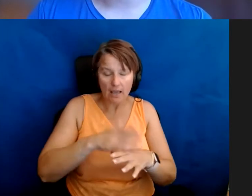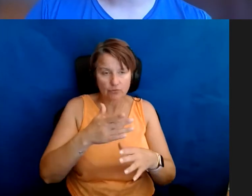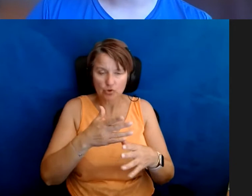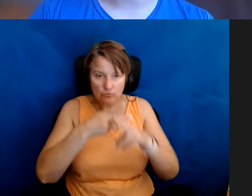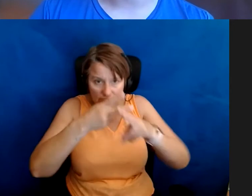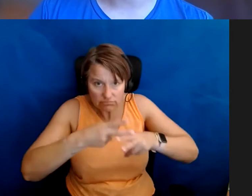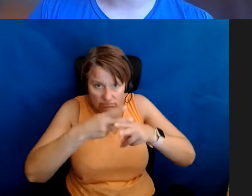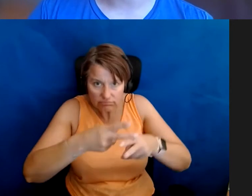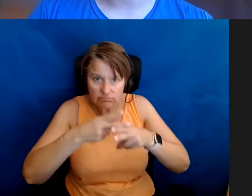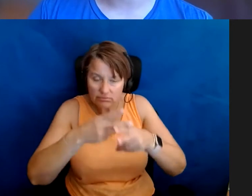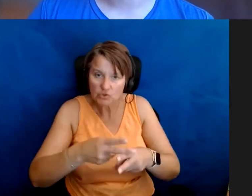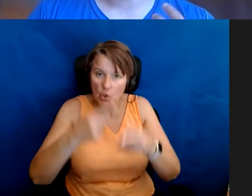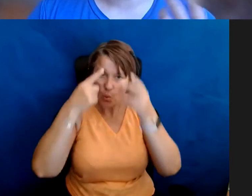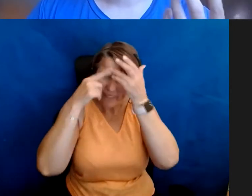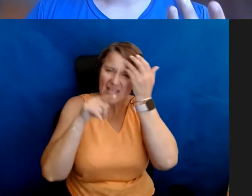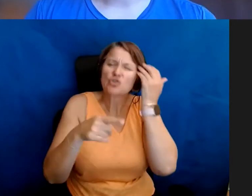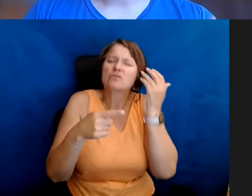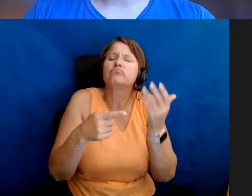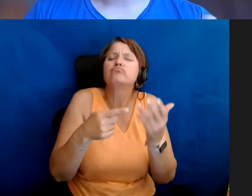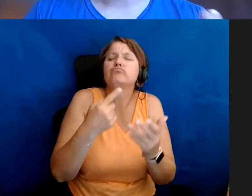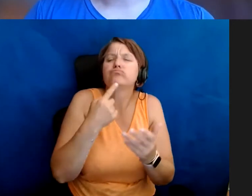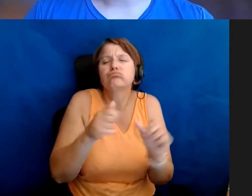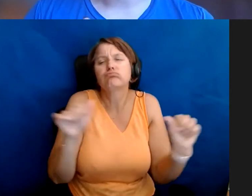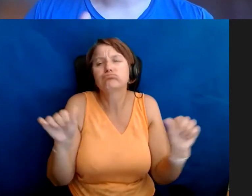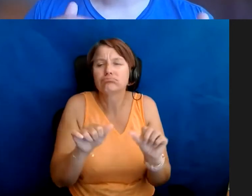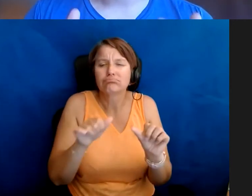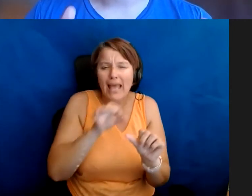this was a good time to talk about it. And they were asking how do you balance this work?